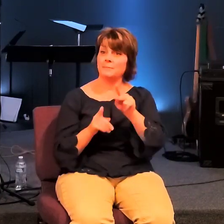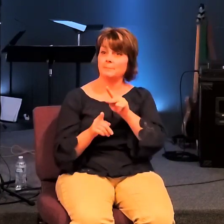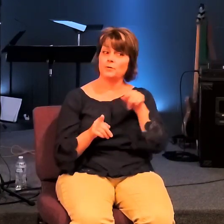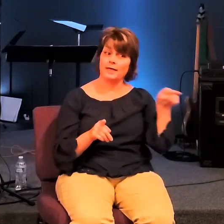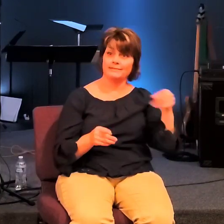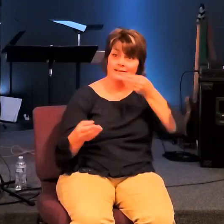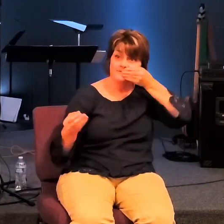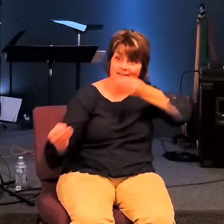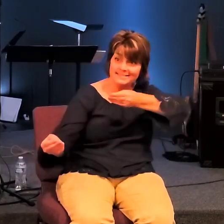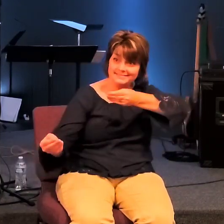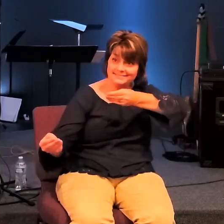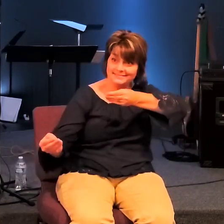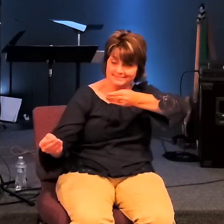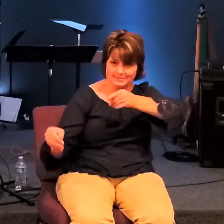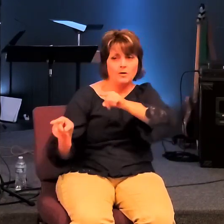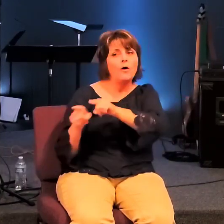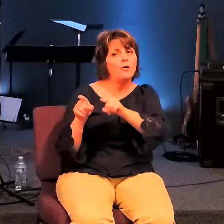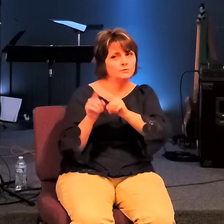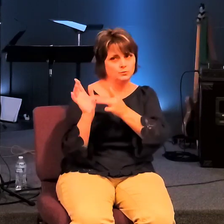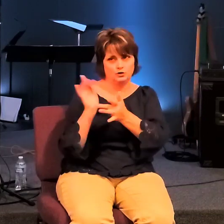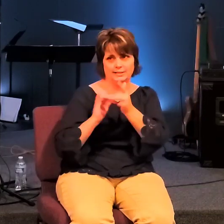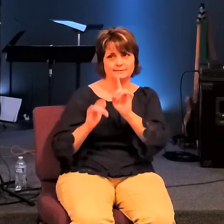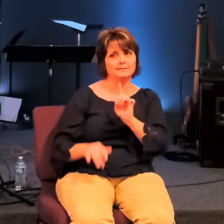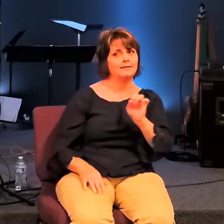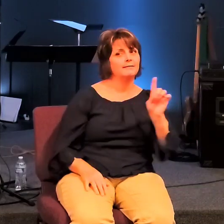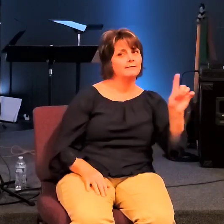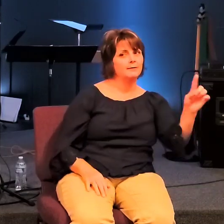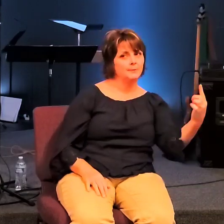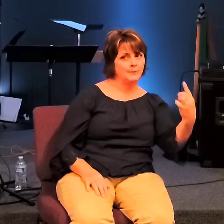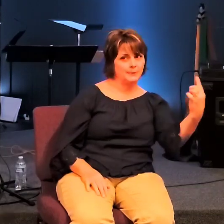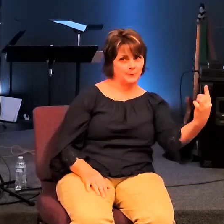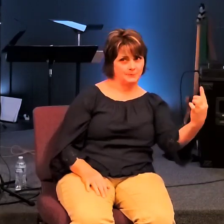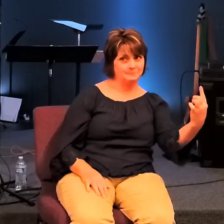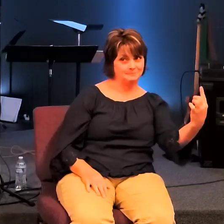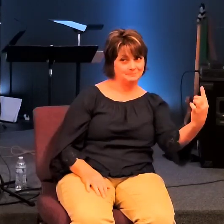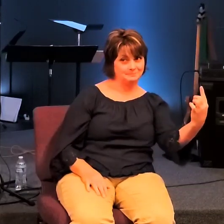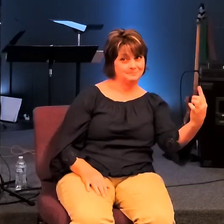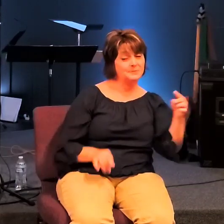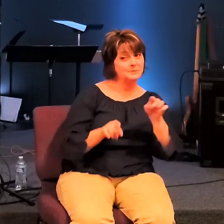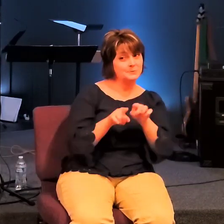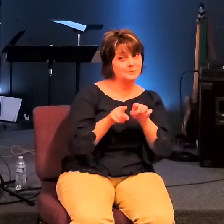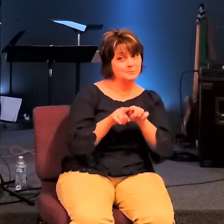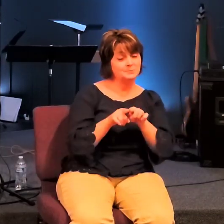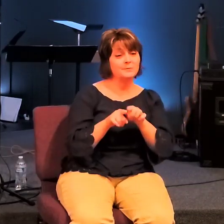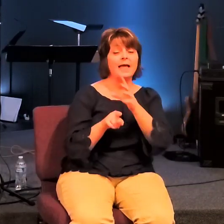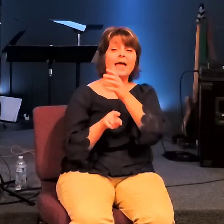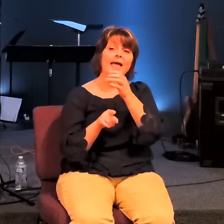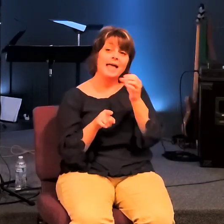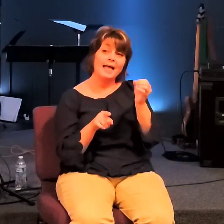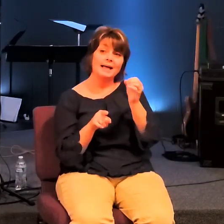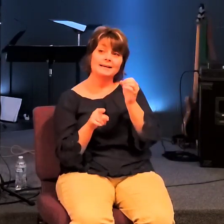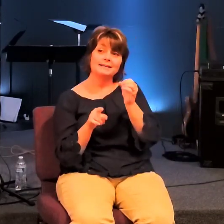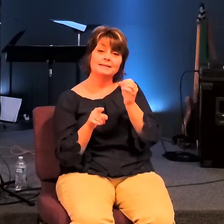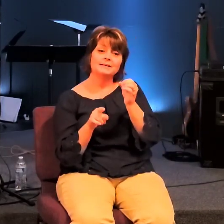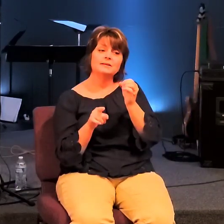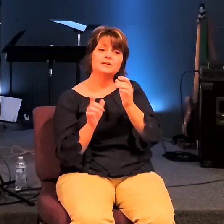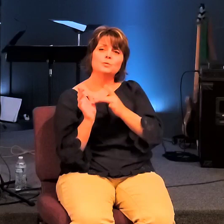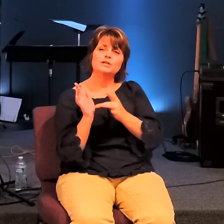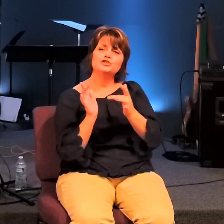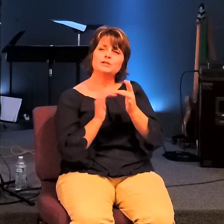after sending his disciples out on their first missionary journey if you will or they were